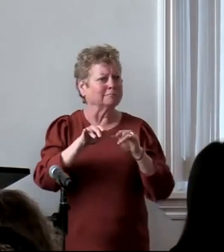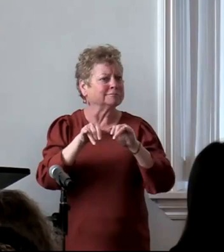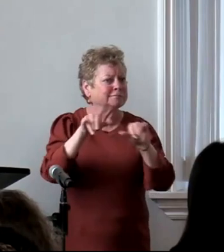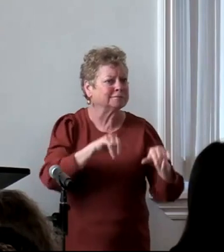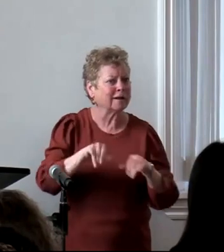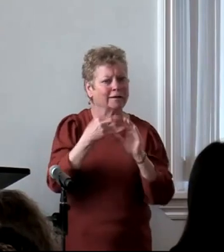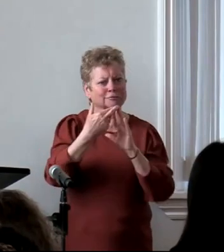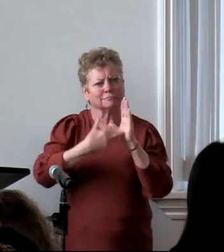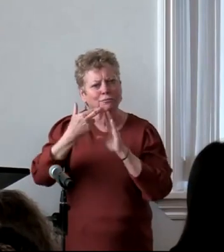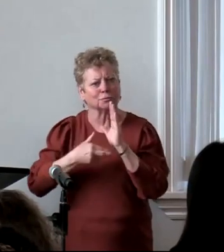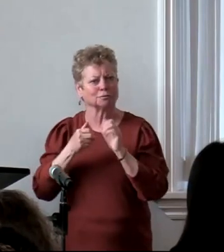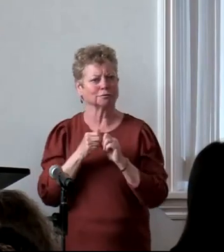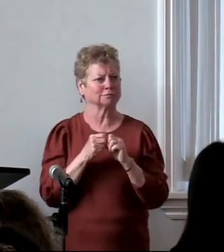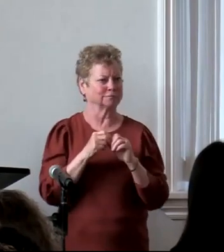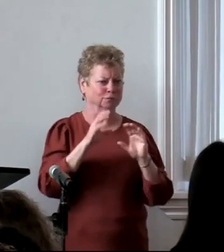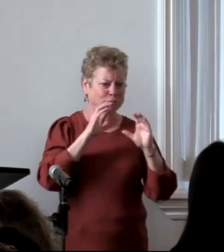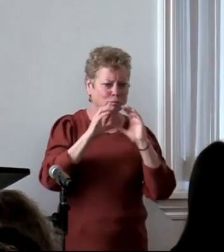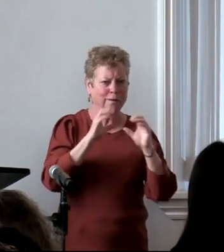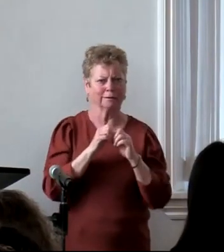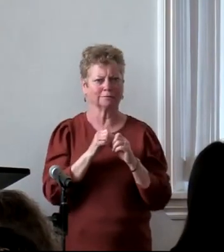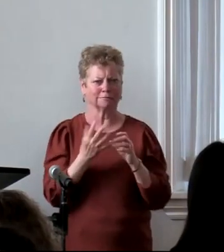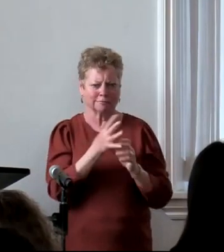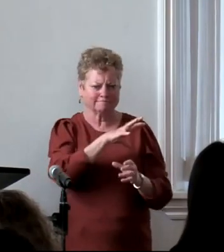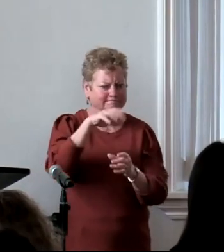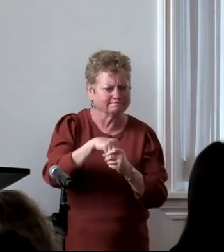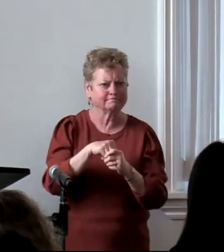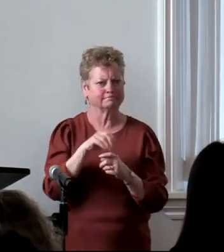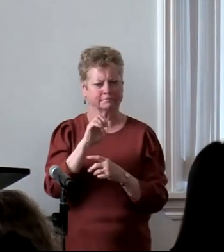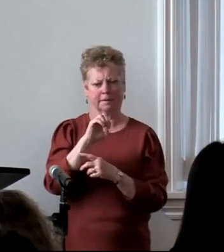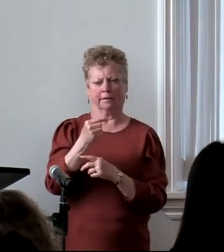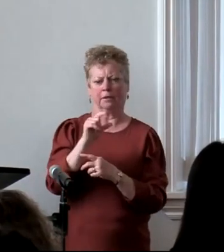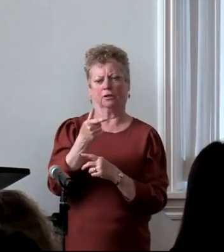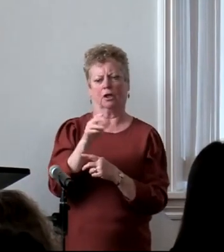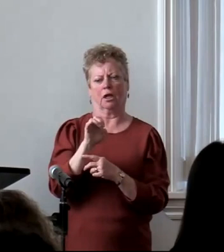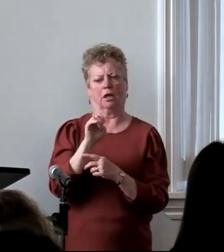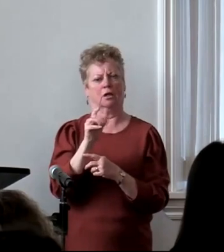and communication and engagement. It was an important review, not of the just of the Act